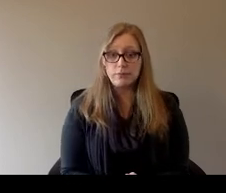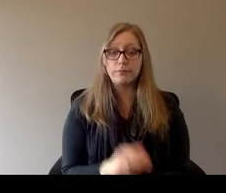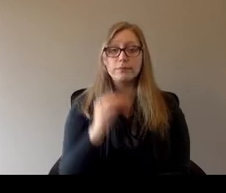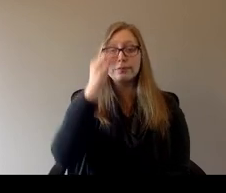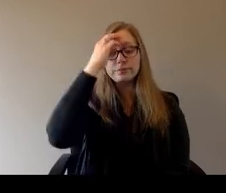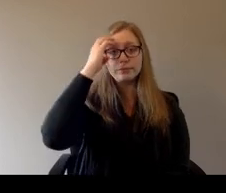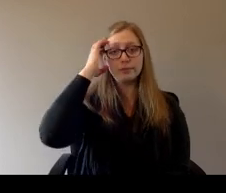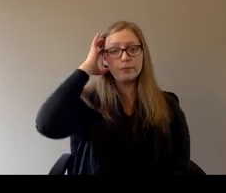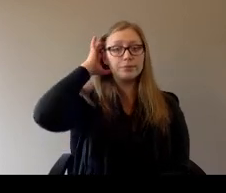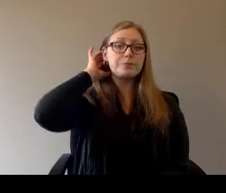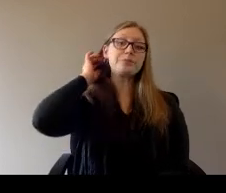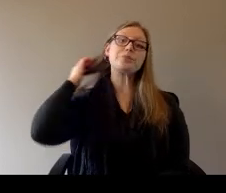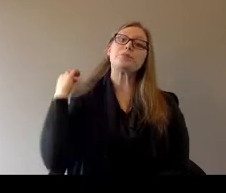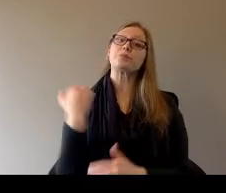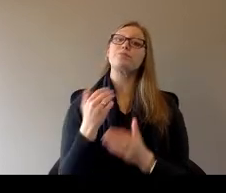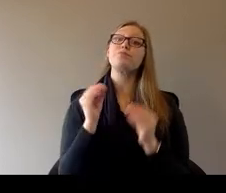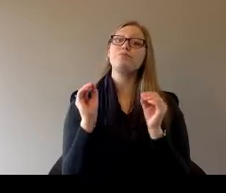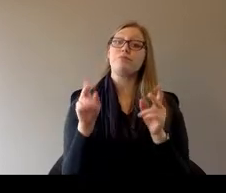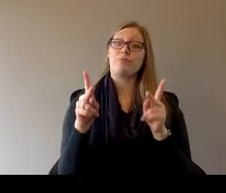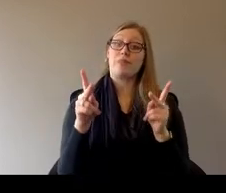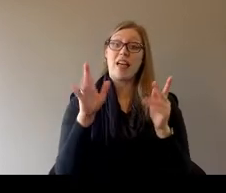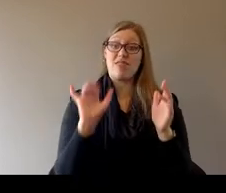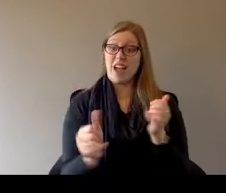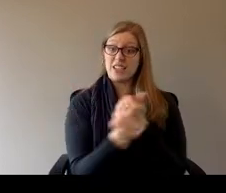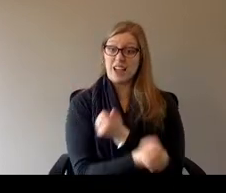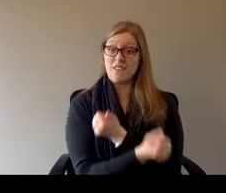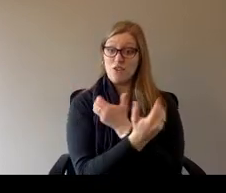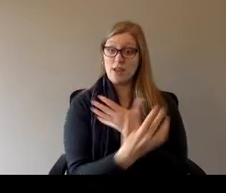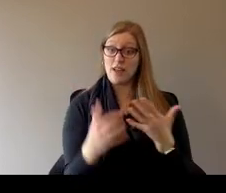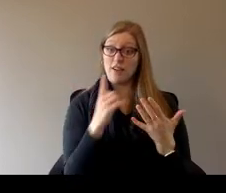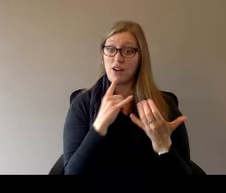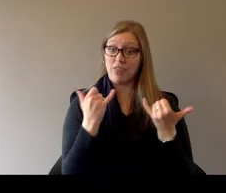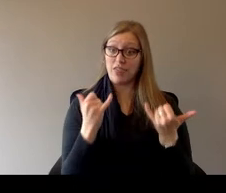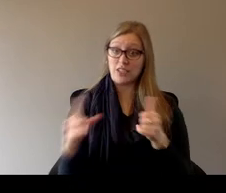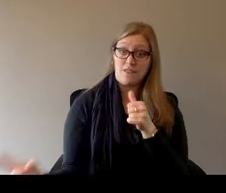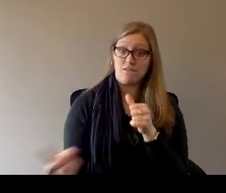Alright 10th graders. That is everything for this very first lesson.